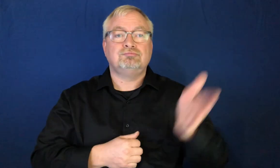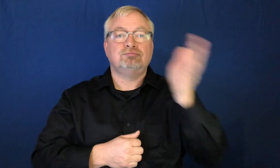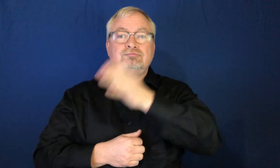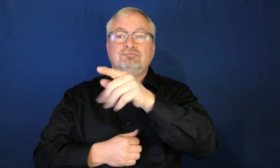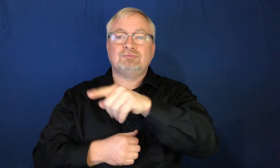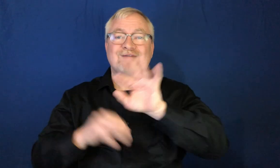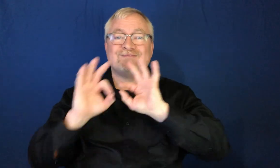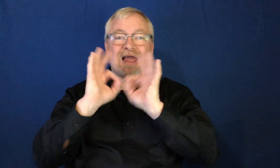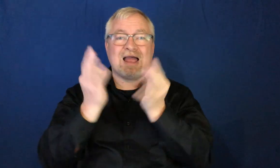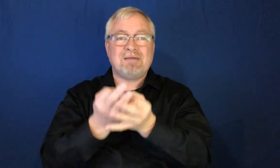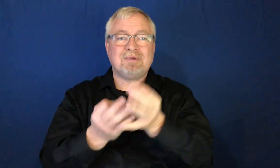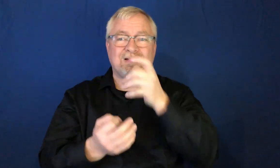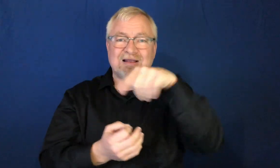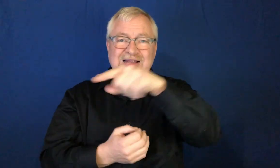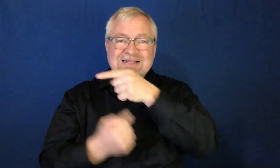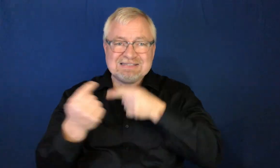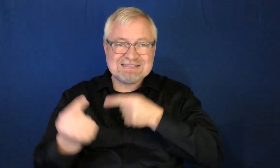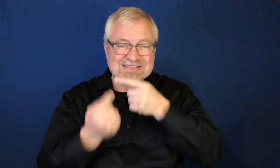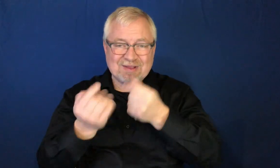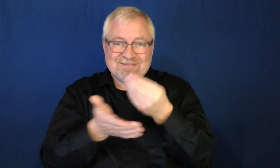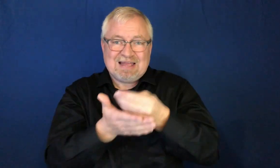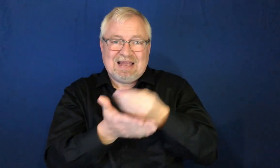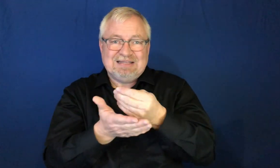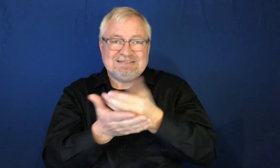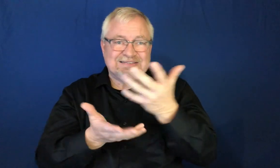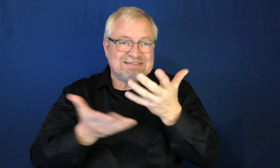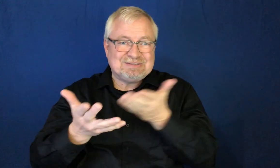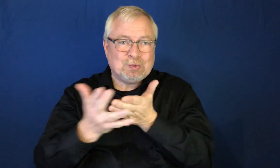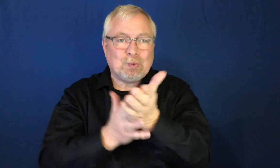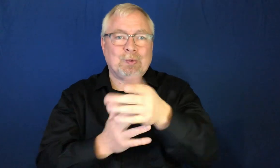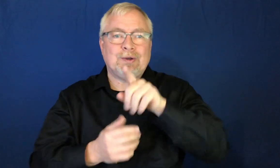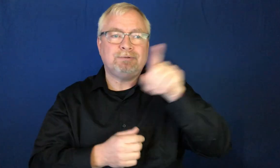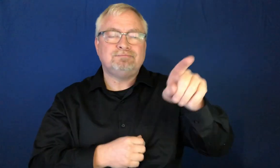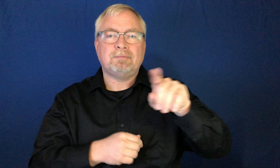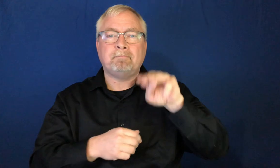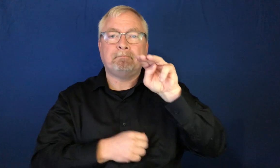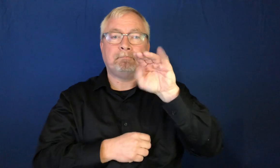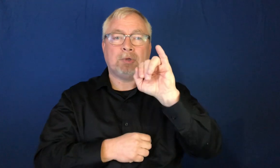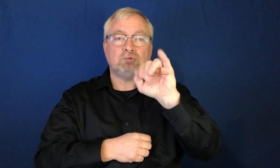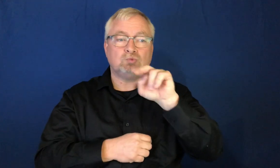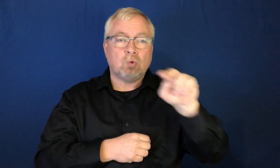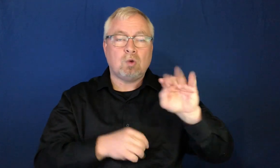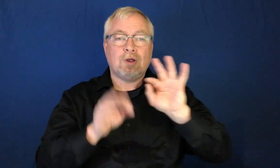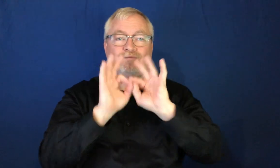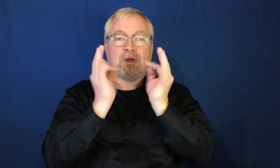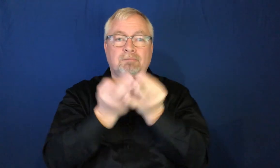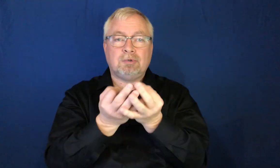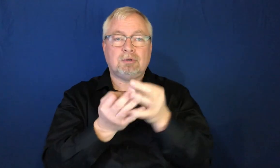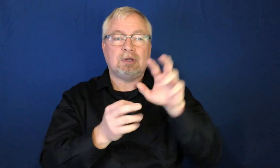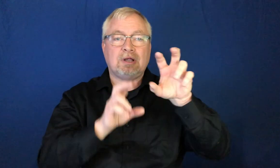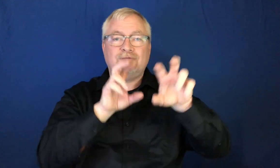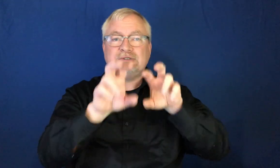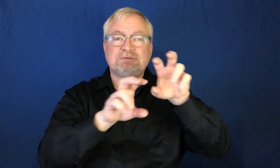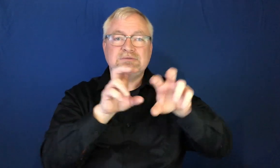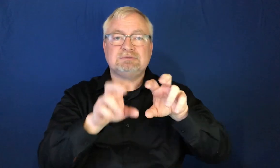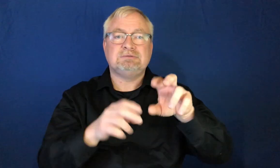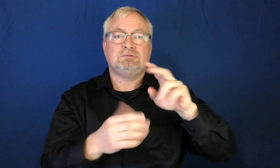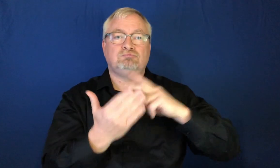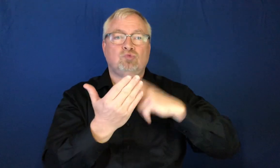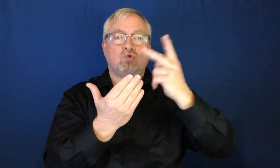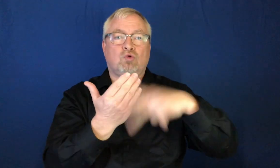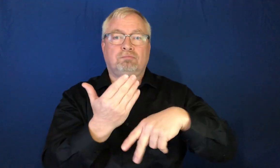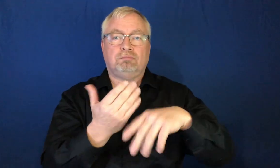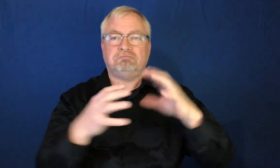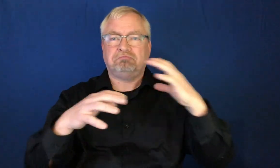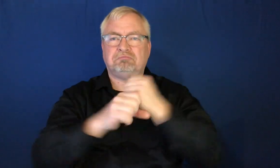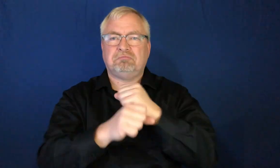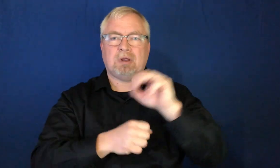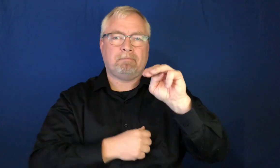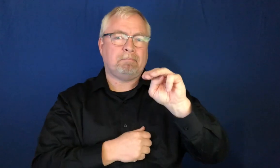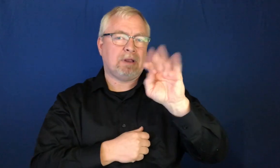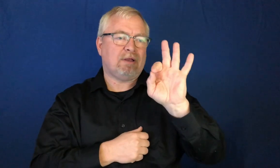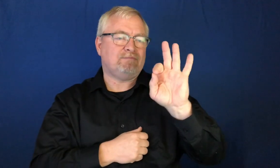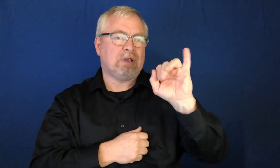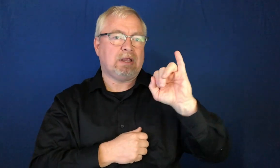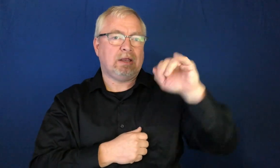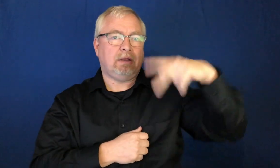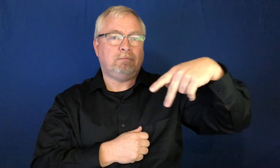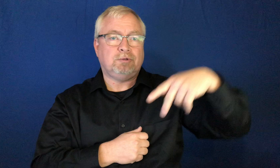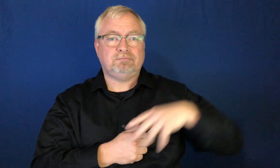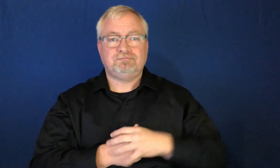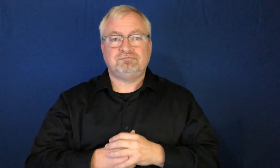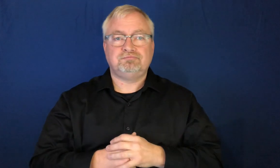support families struggling financially through the Minnesota Family Investment Program (MFIP);